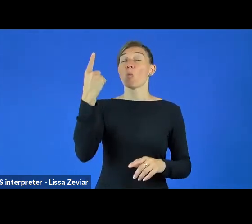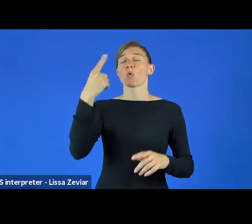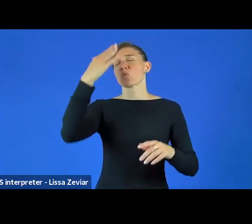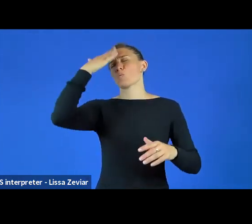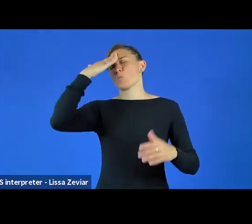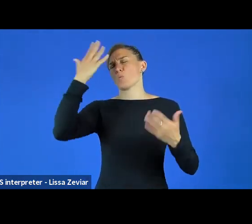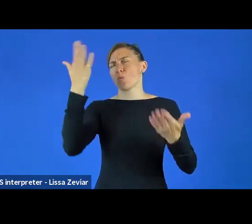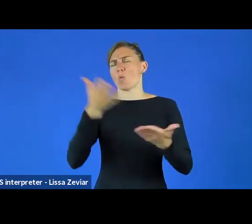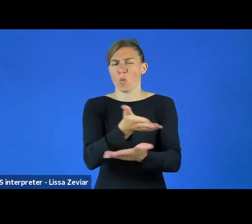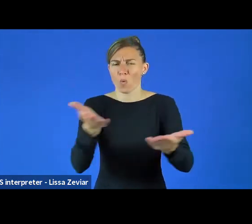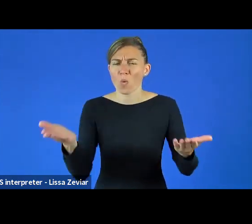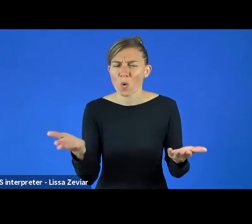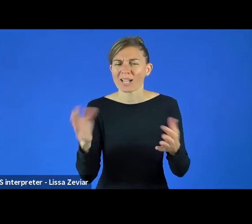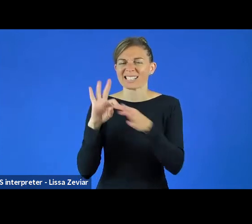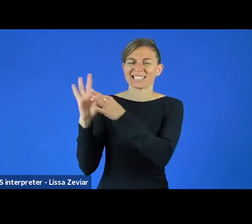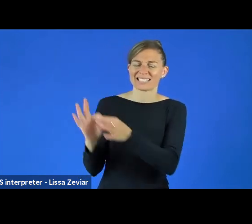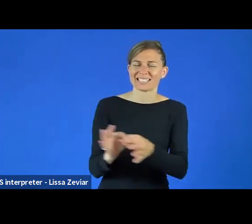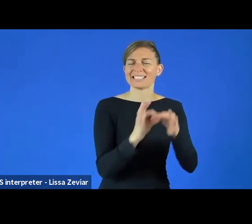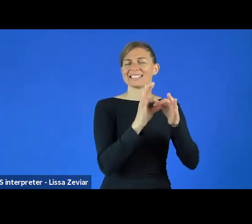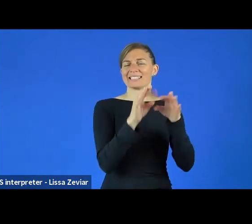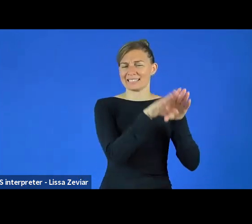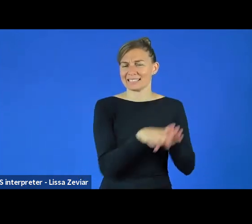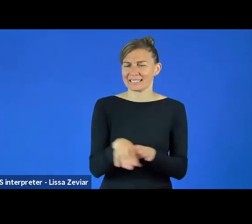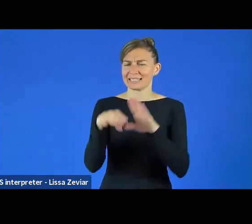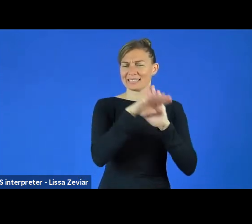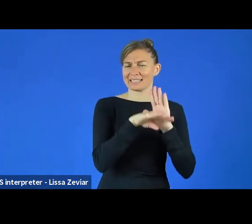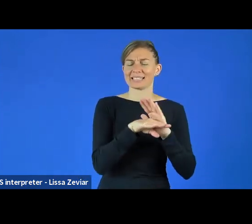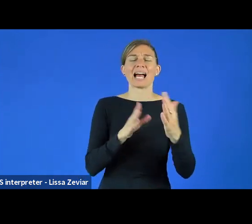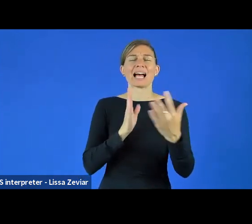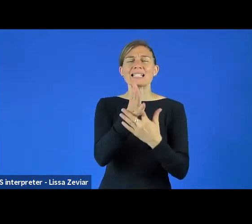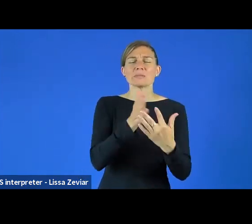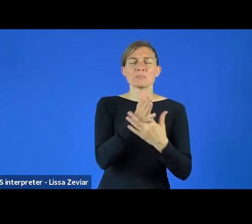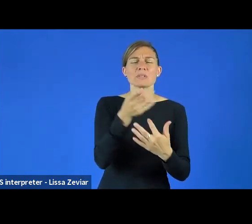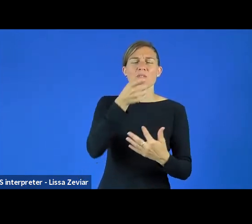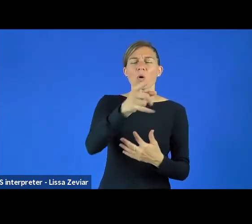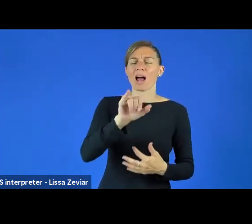It is on the accessibility requirements for ICT products and services.